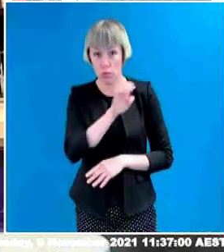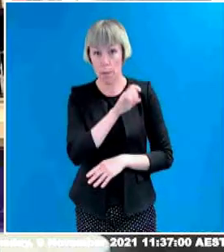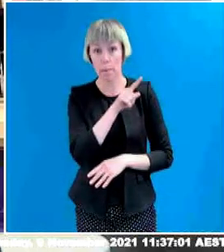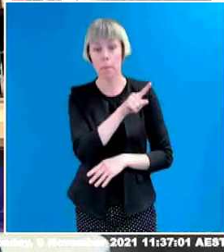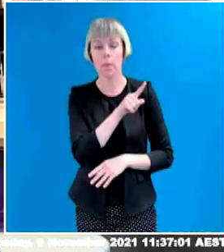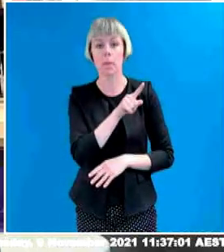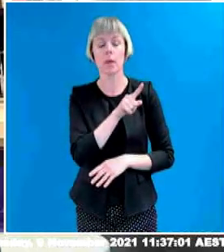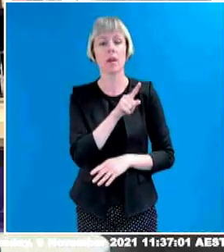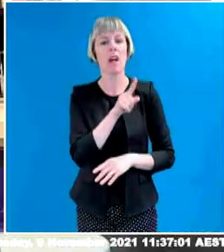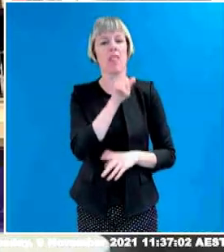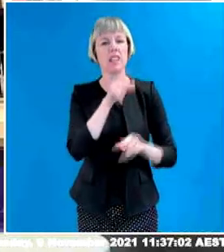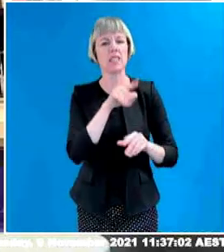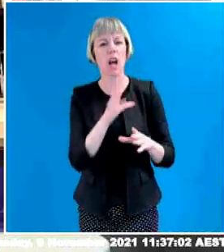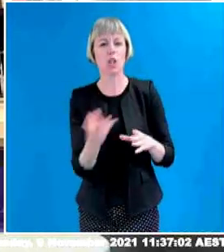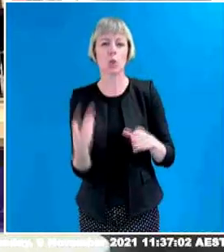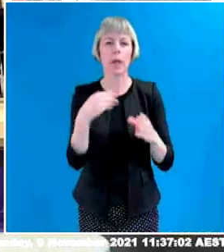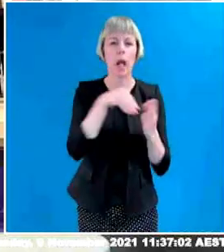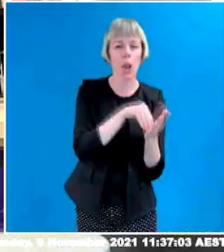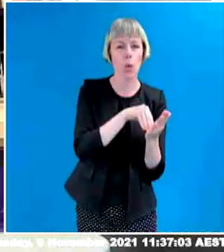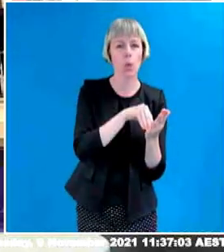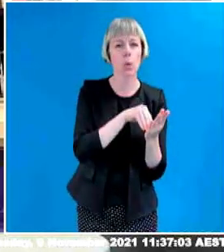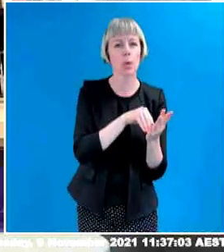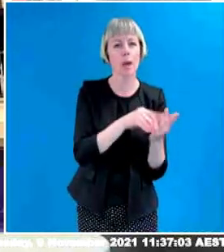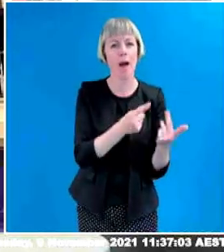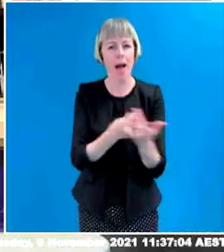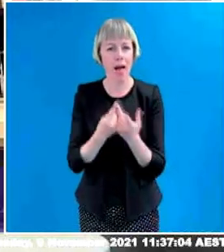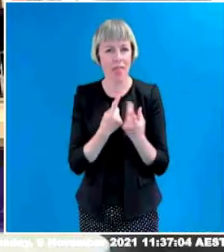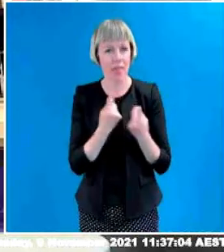include civil liability provisions in there, so if a company does not follow